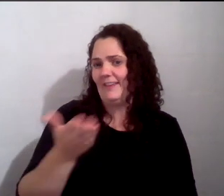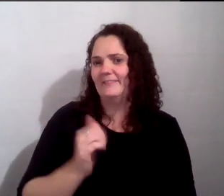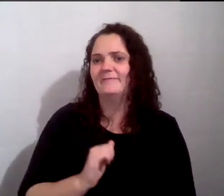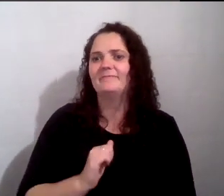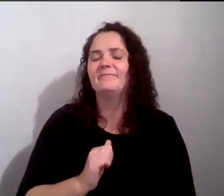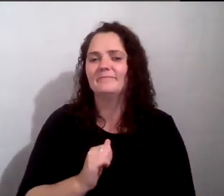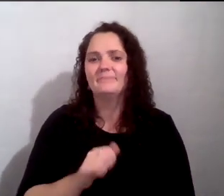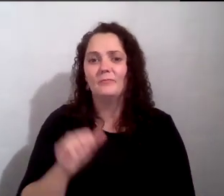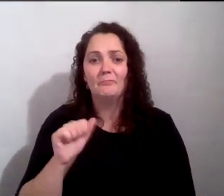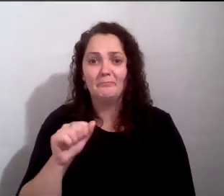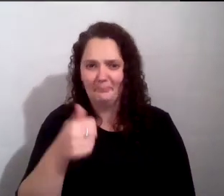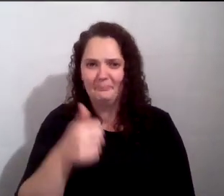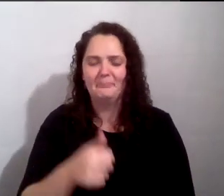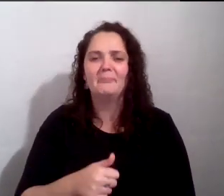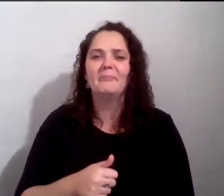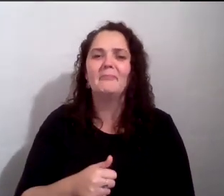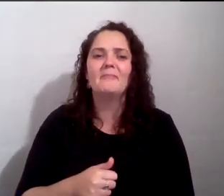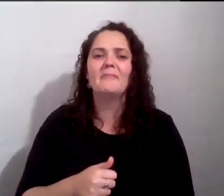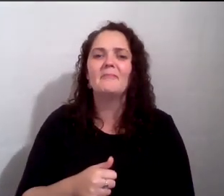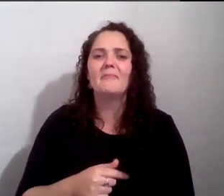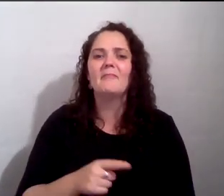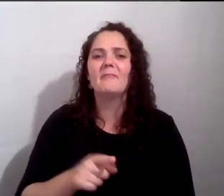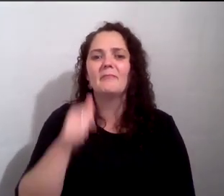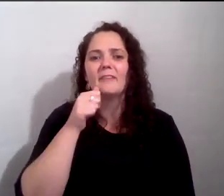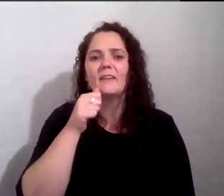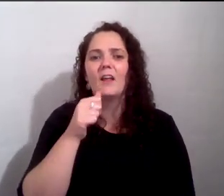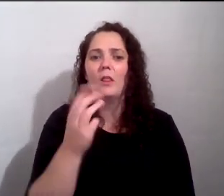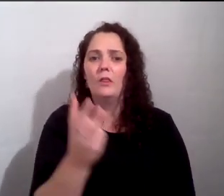inspiration for these works. Sure so this was a series of works,